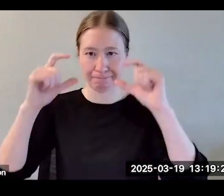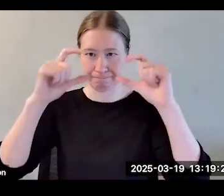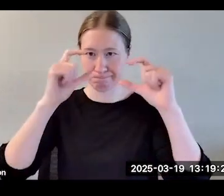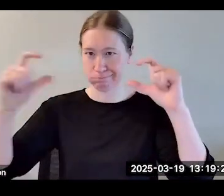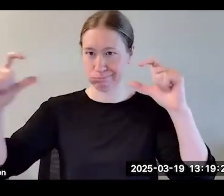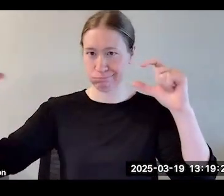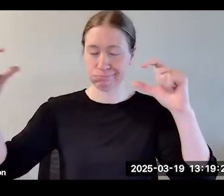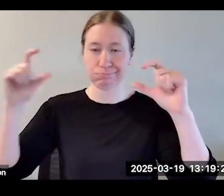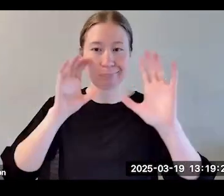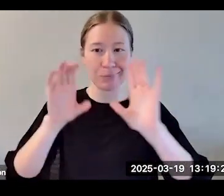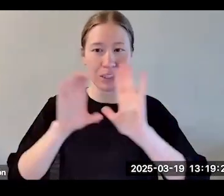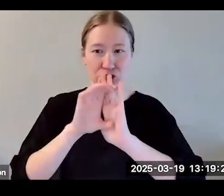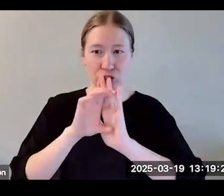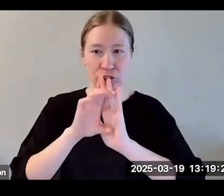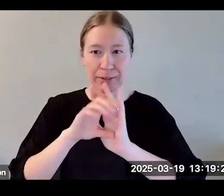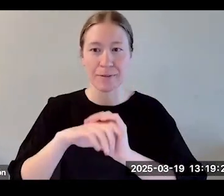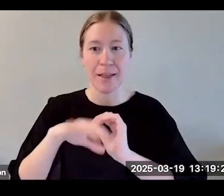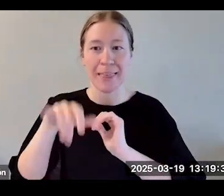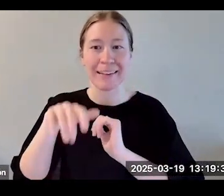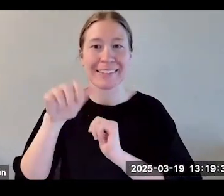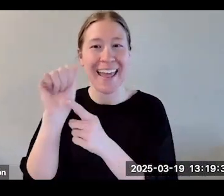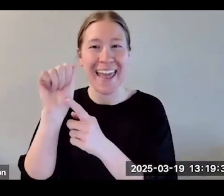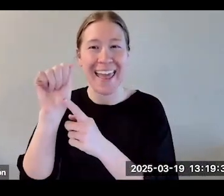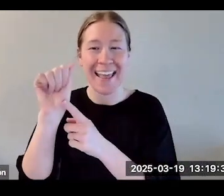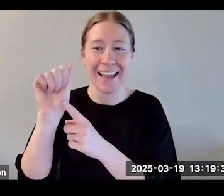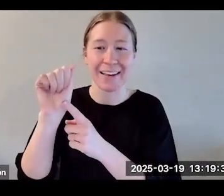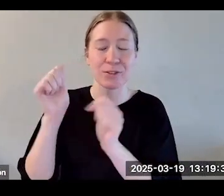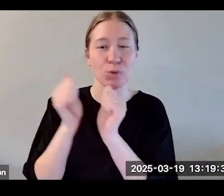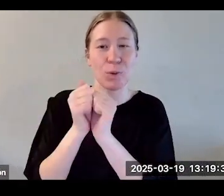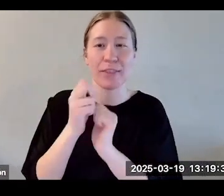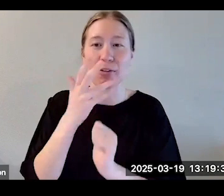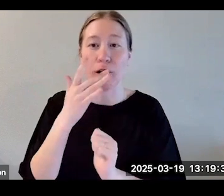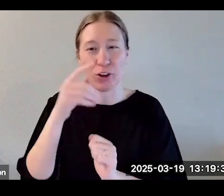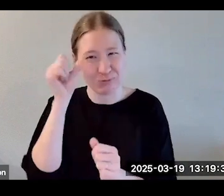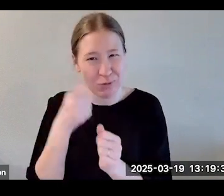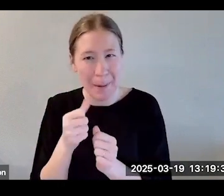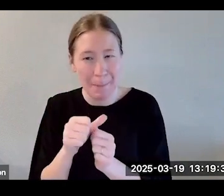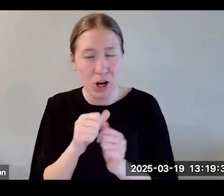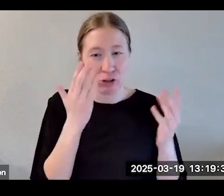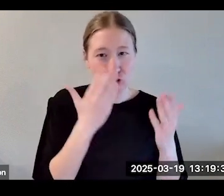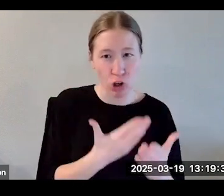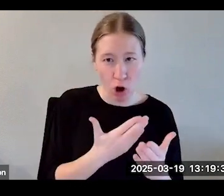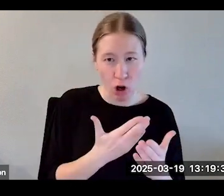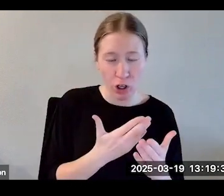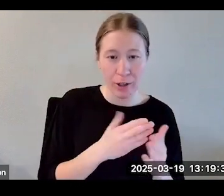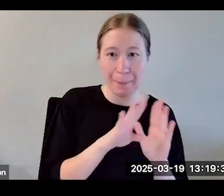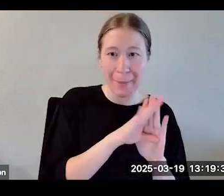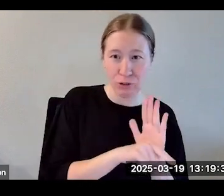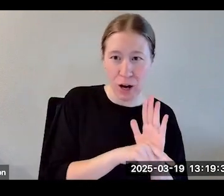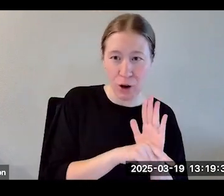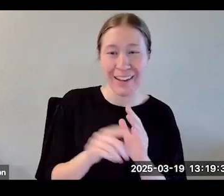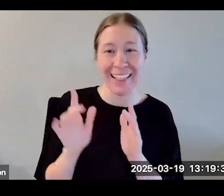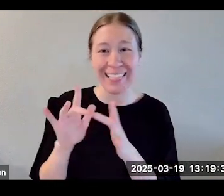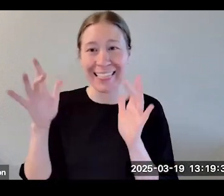And in general, remember, using dark text on a light background or vice versa is a really good practice.